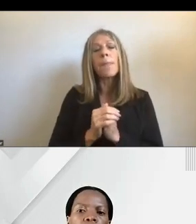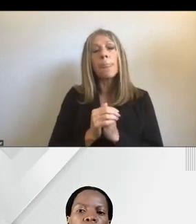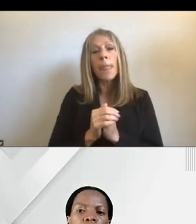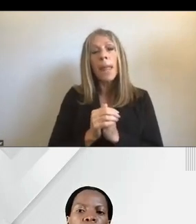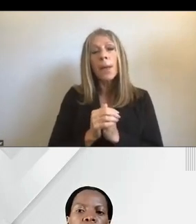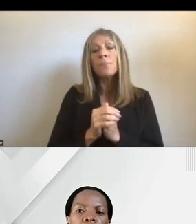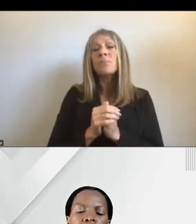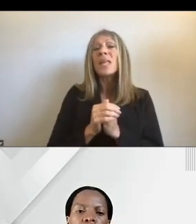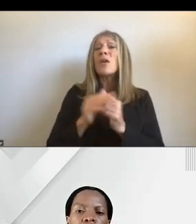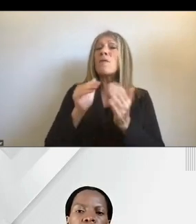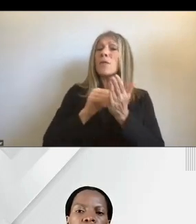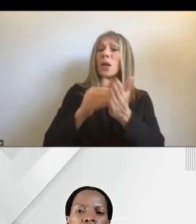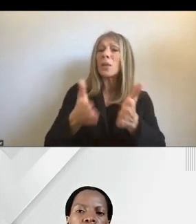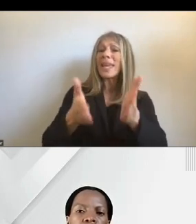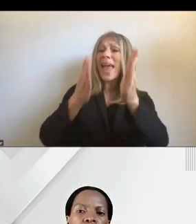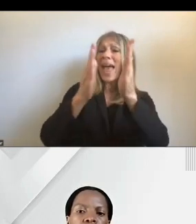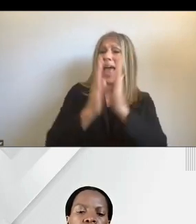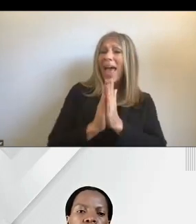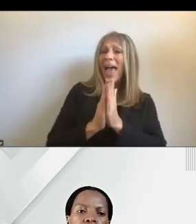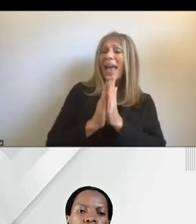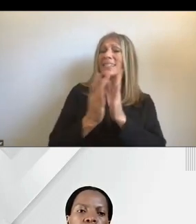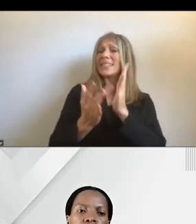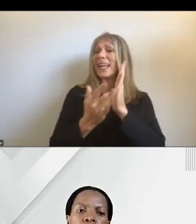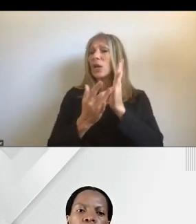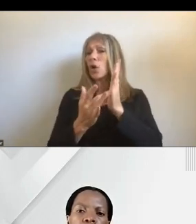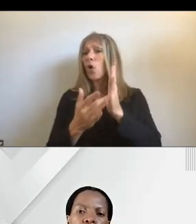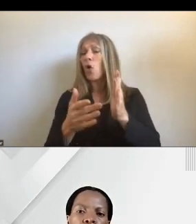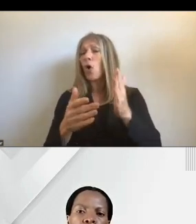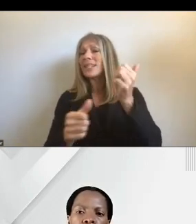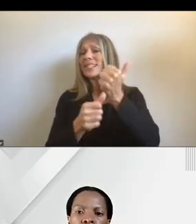A frequently asked technical assistance question that we sought to resolve